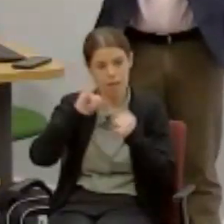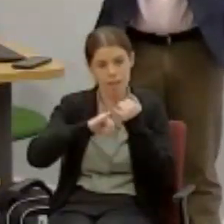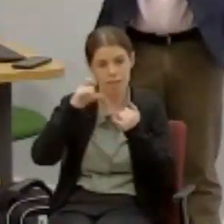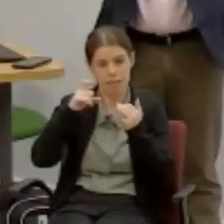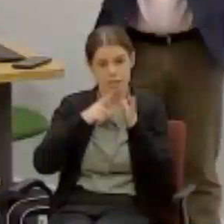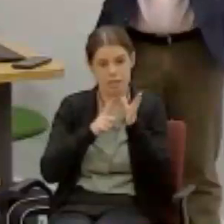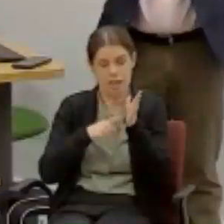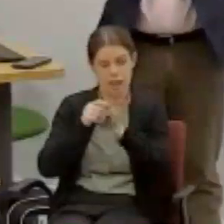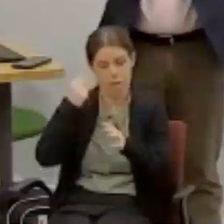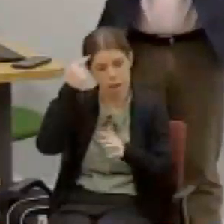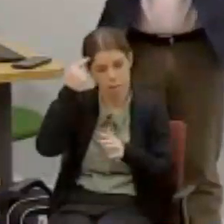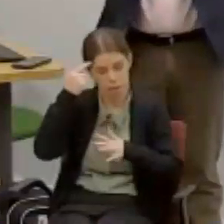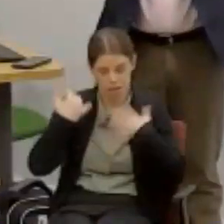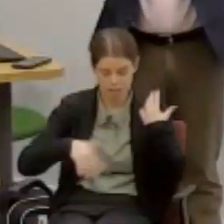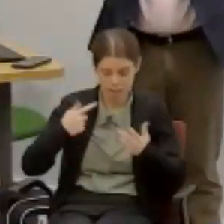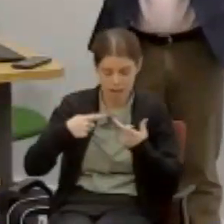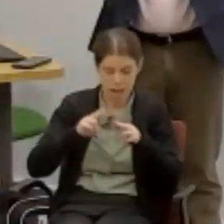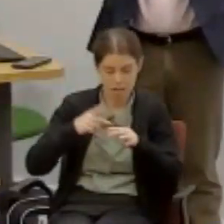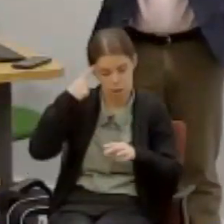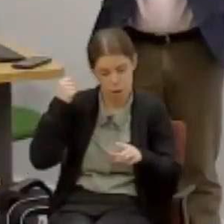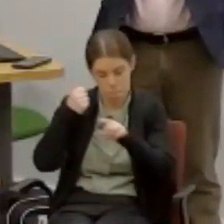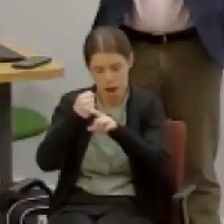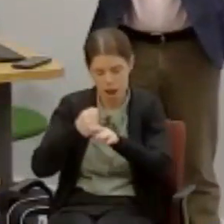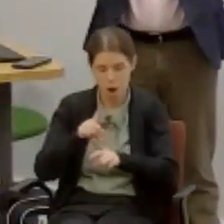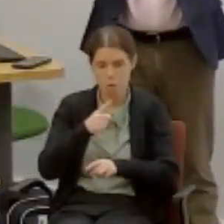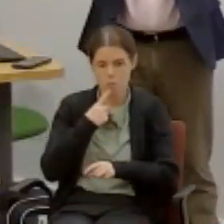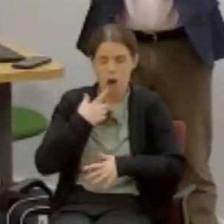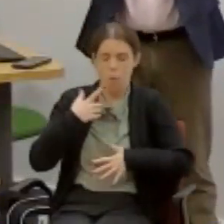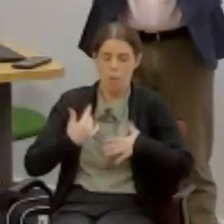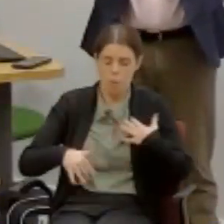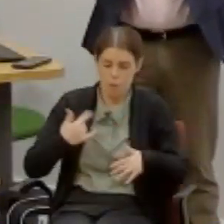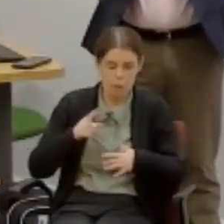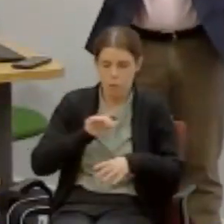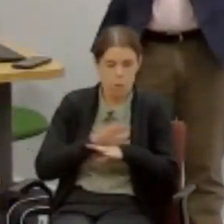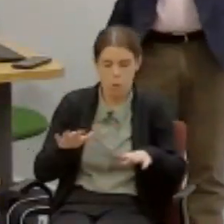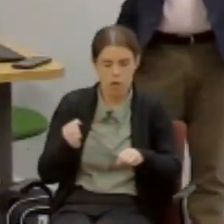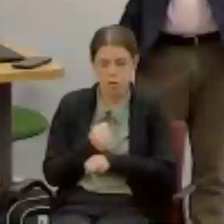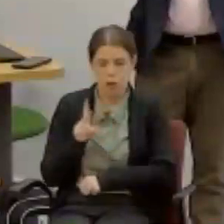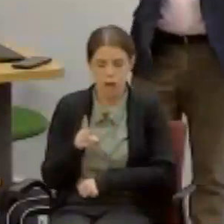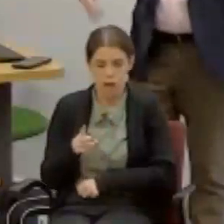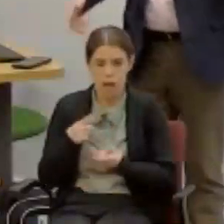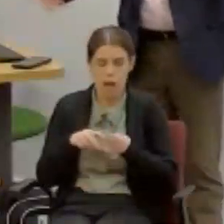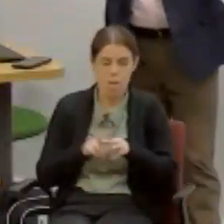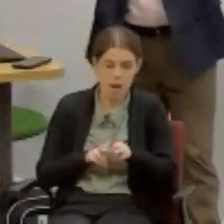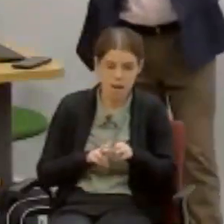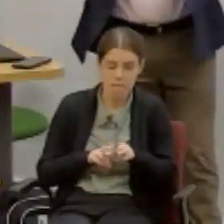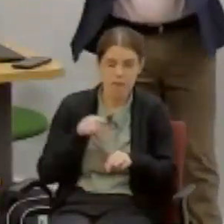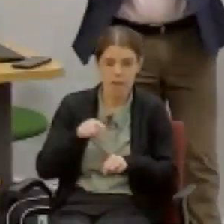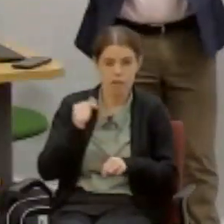So, if we're banger our head. we kind of go cheese that hurt then we don't do it again. If you then just stick even just that hat on it.